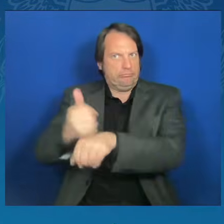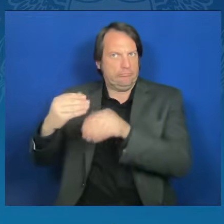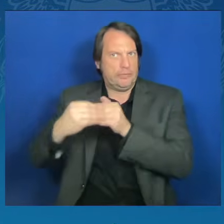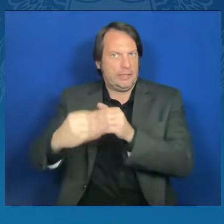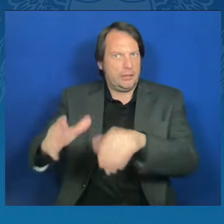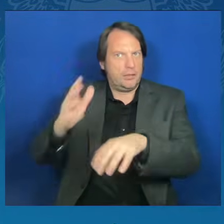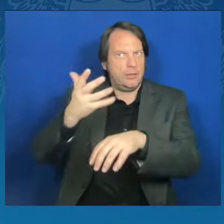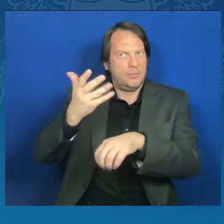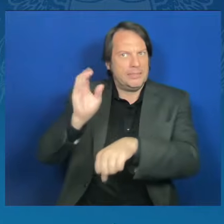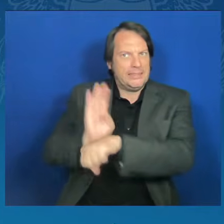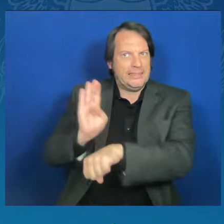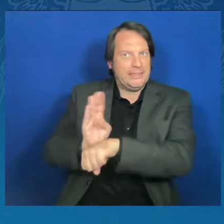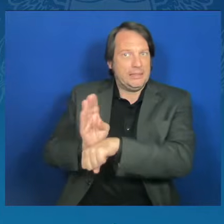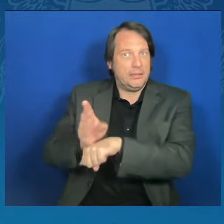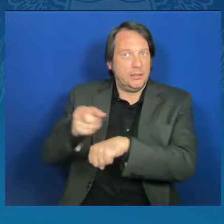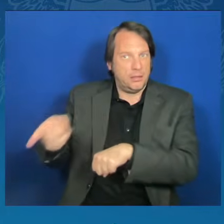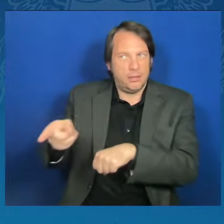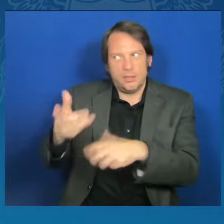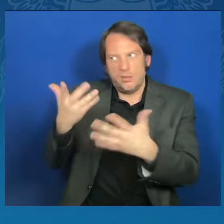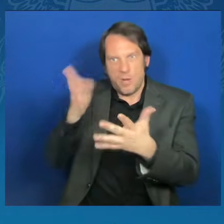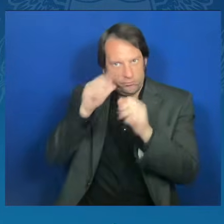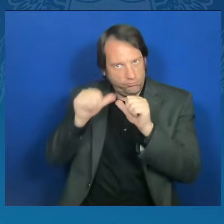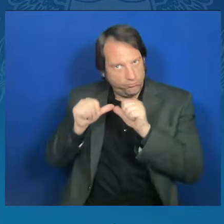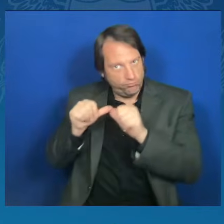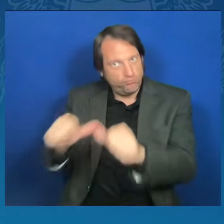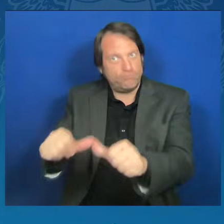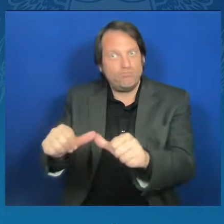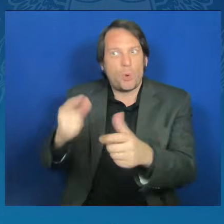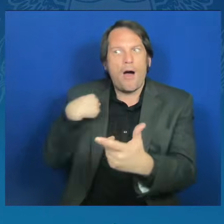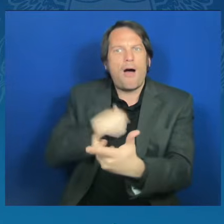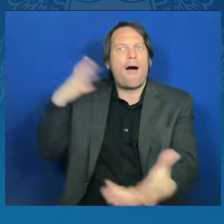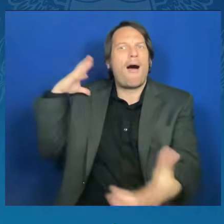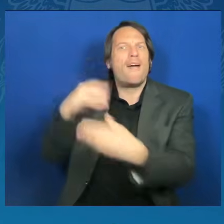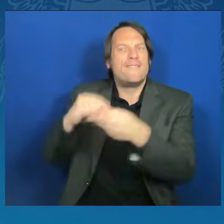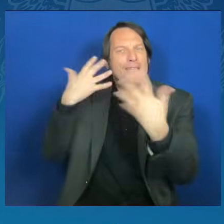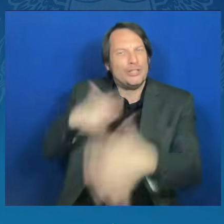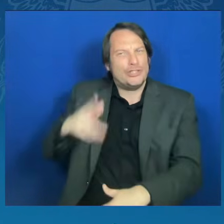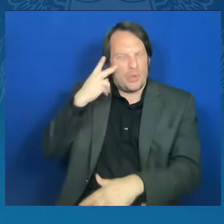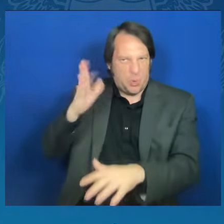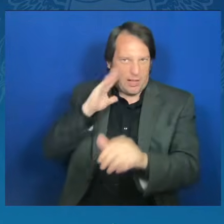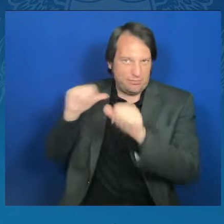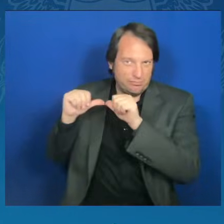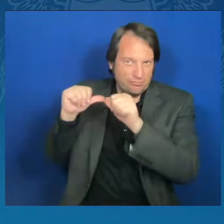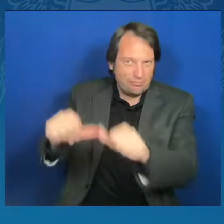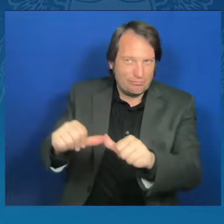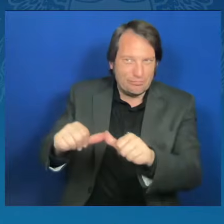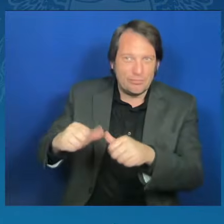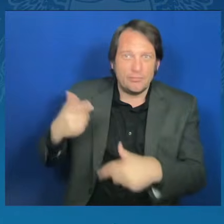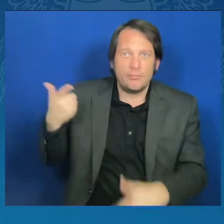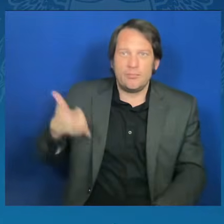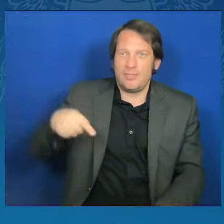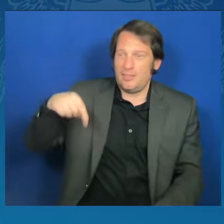16 million small business applications through the first three years of the Biden-Harris administration,